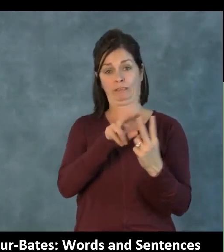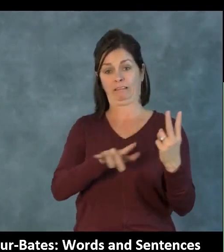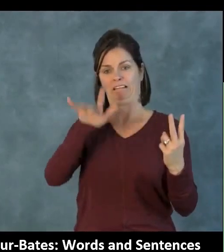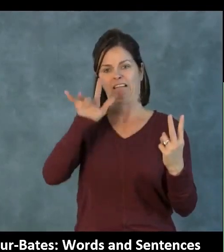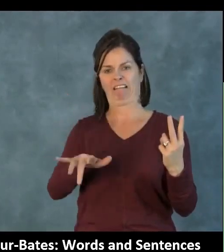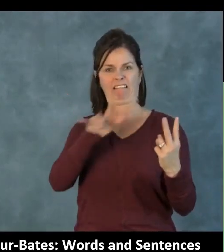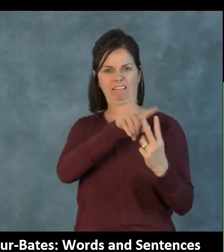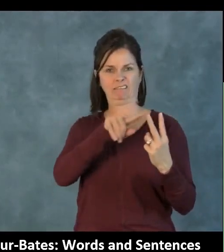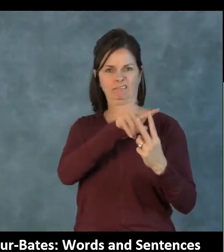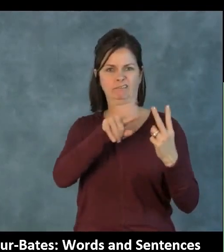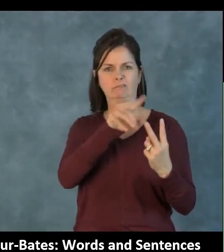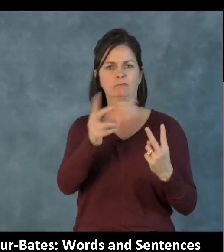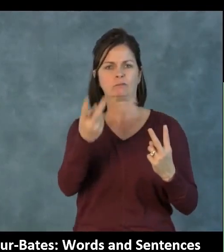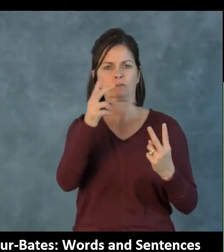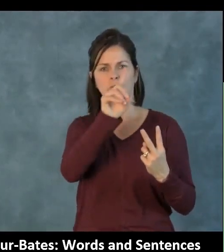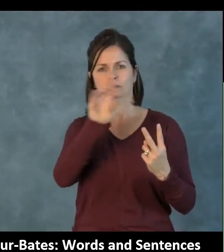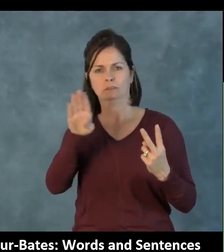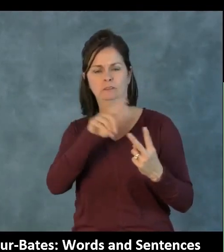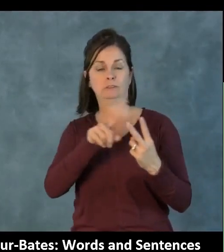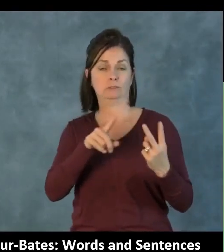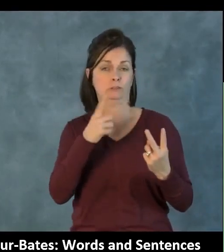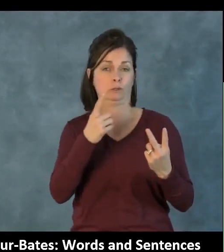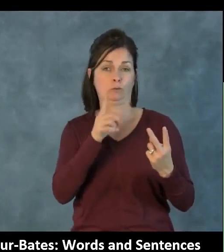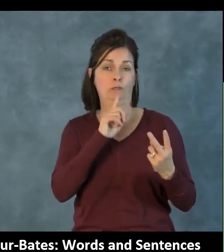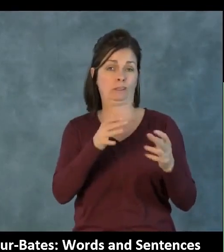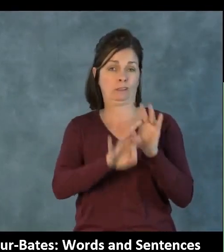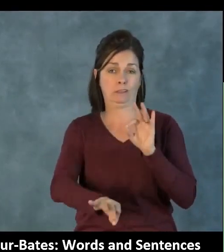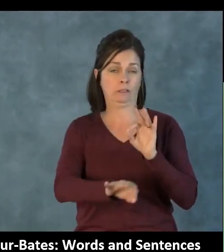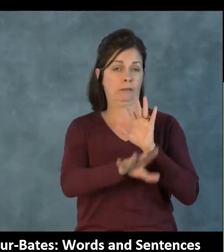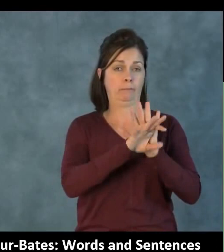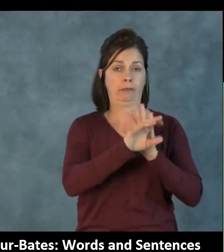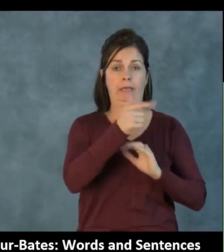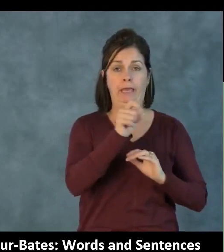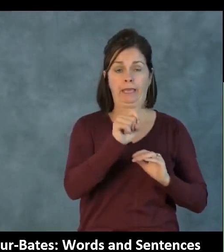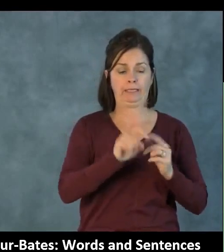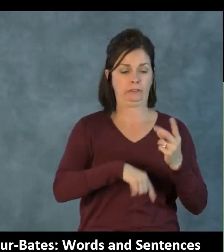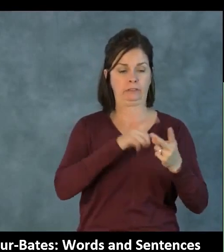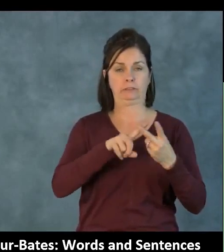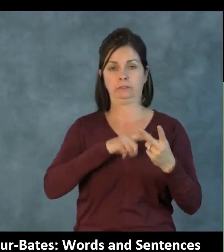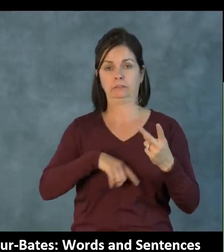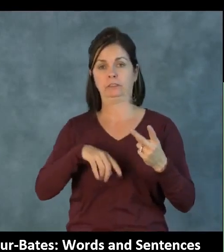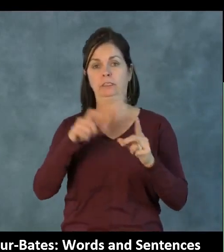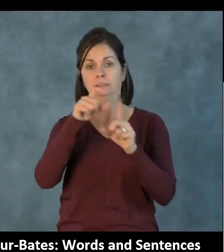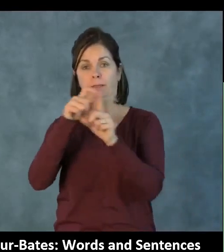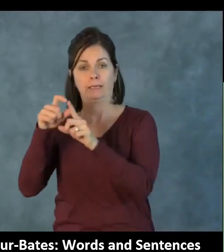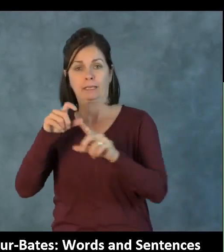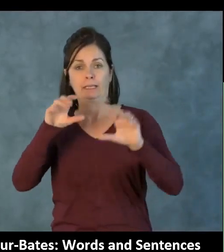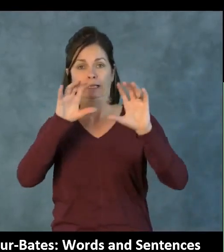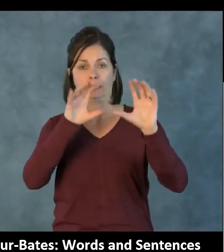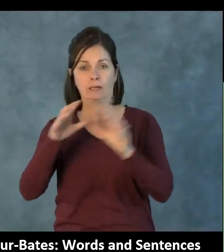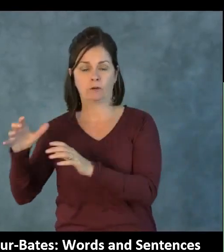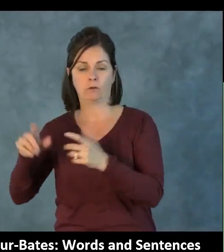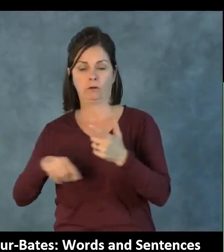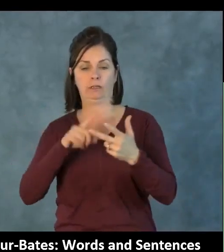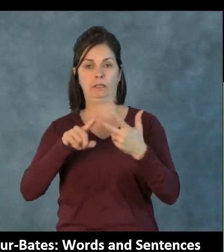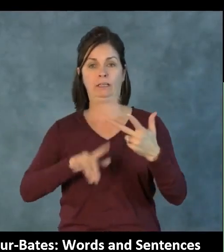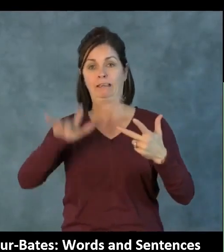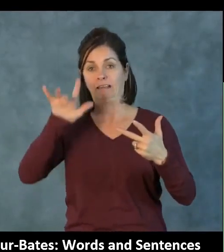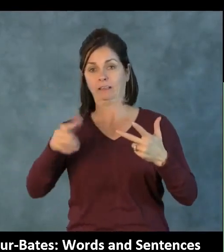those databases, which is just a matter of selecting an age, selecting a semantic category, clicking go.